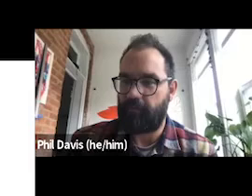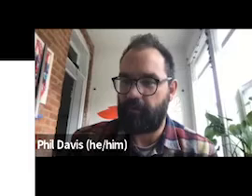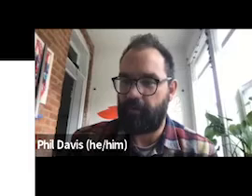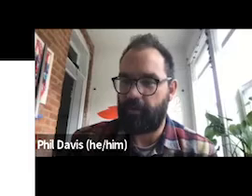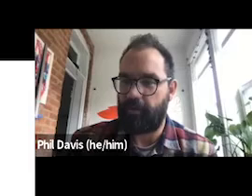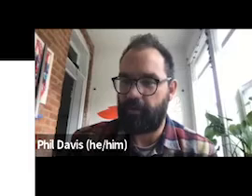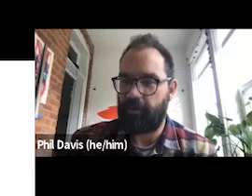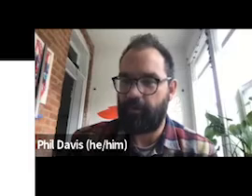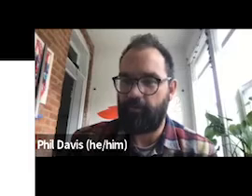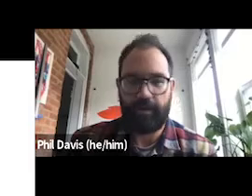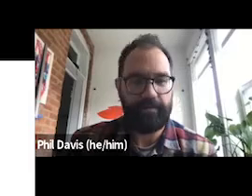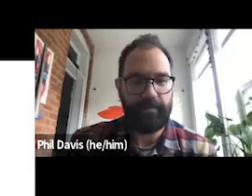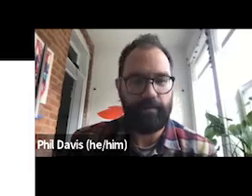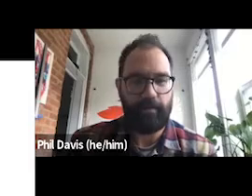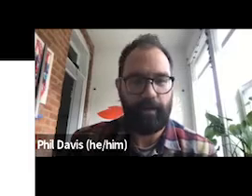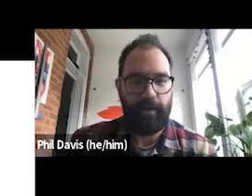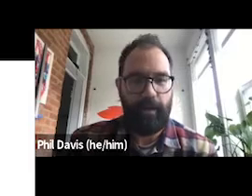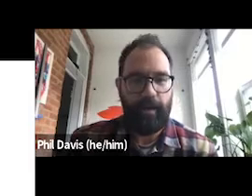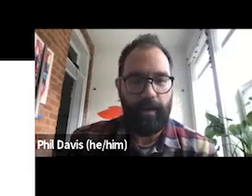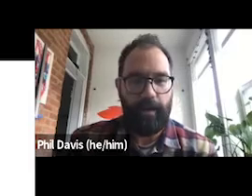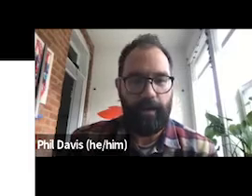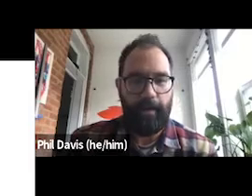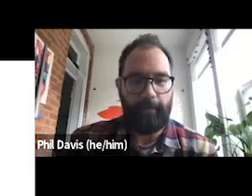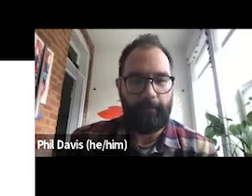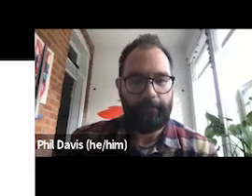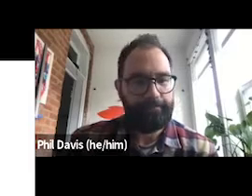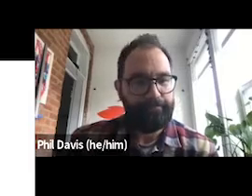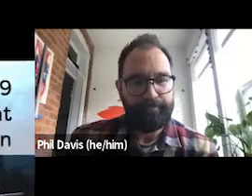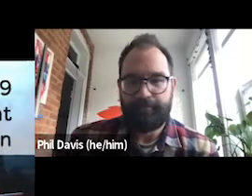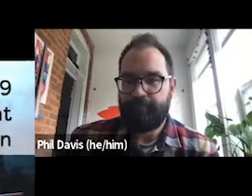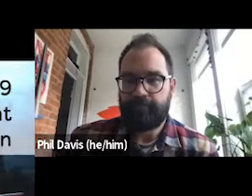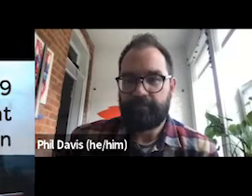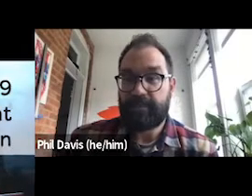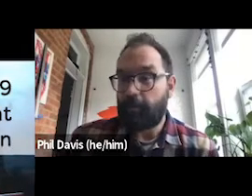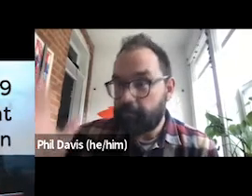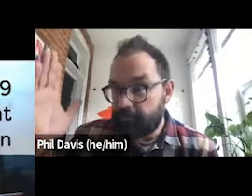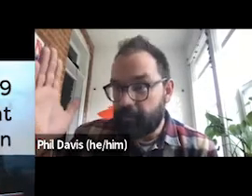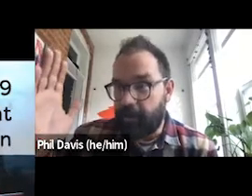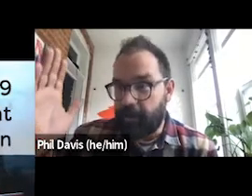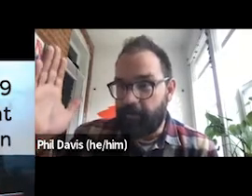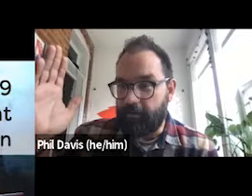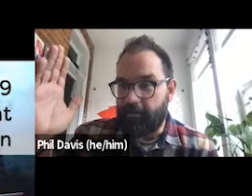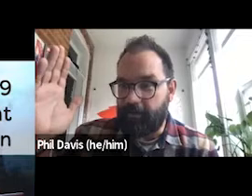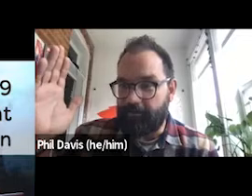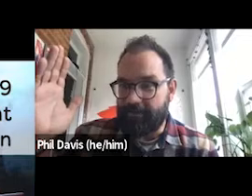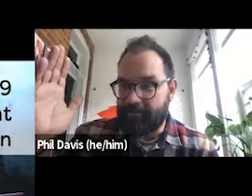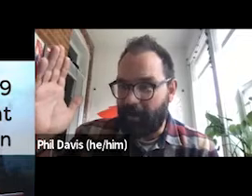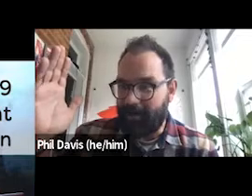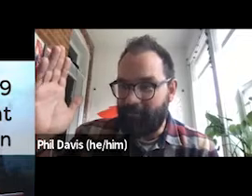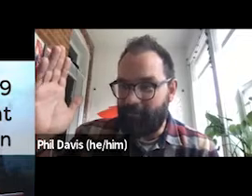all the programming we want today do. So, it was great.